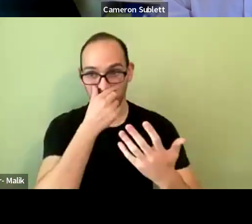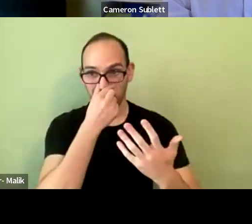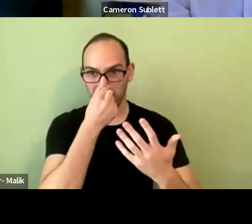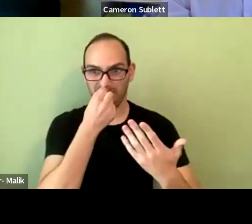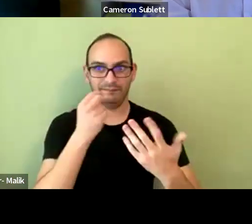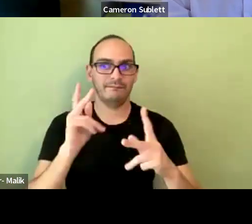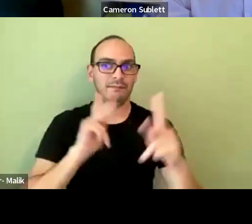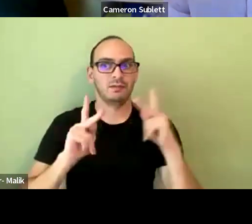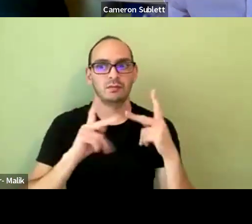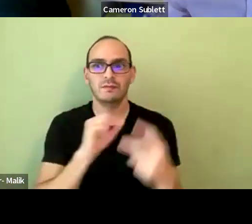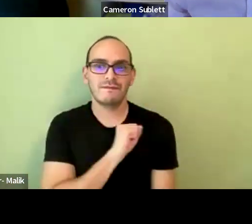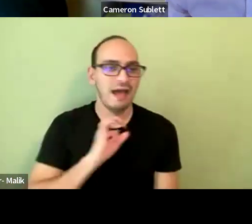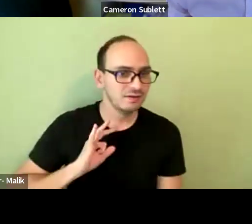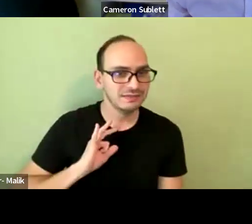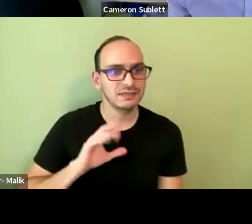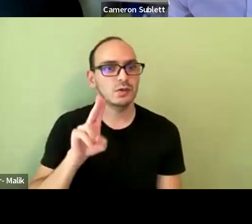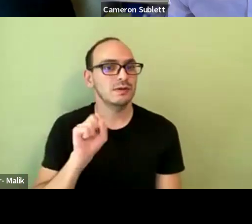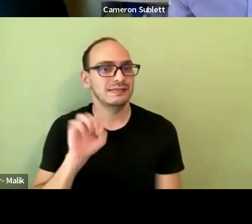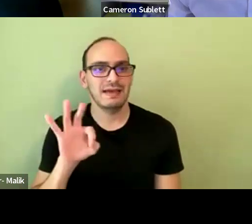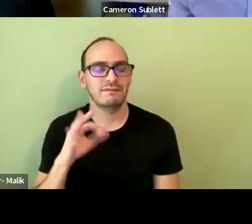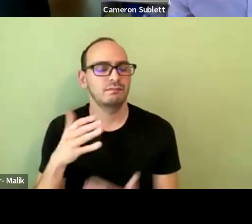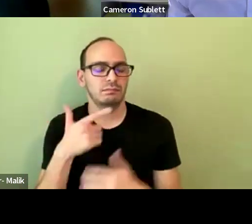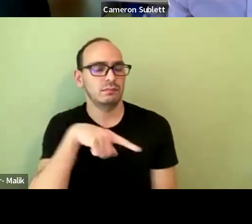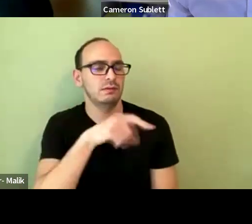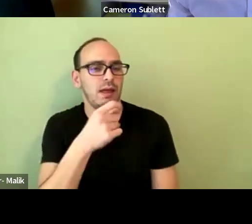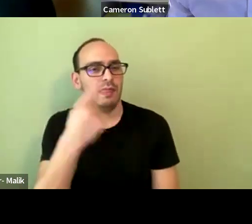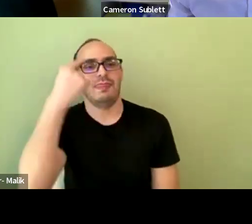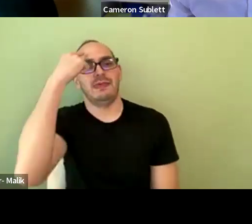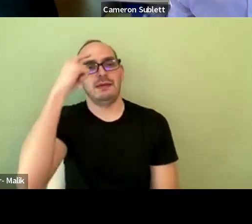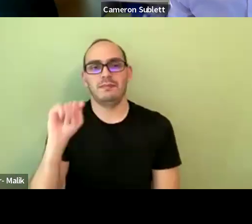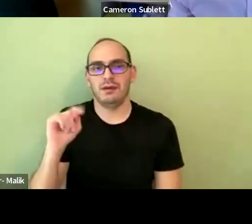are faculty at USF or whatever they may not even think about Tampa as a city.